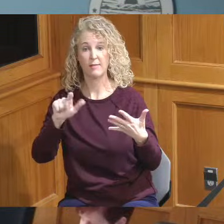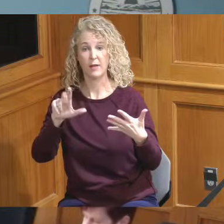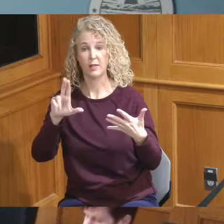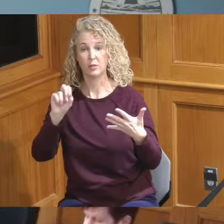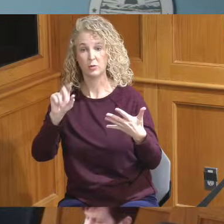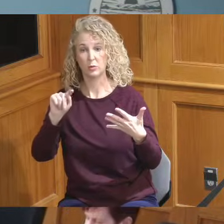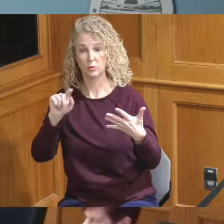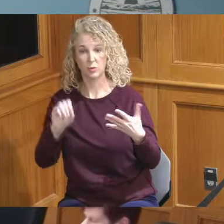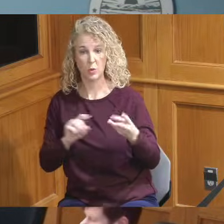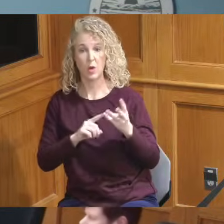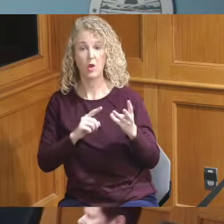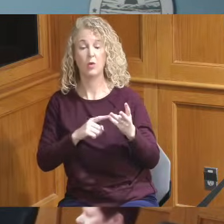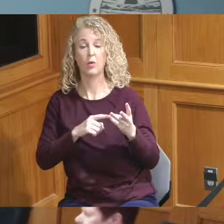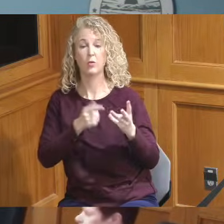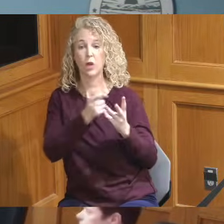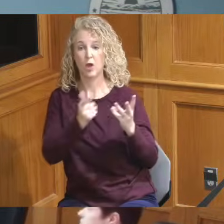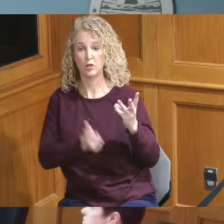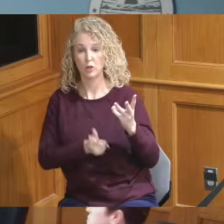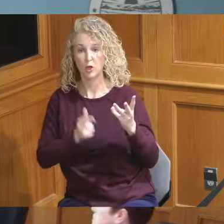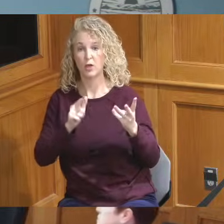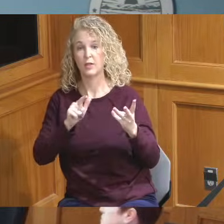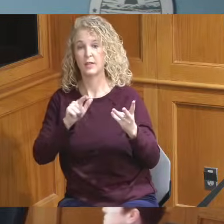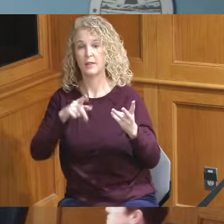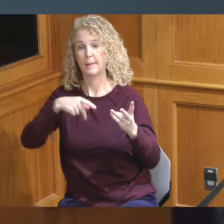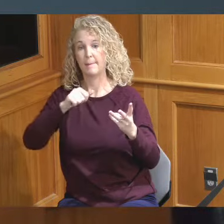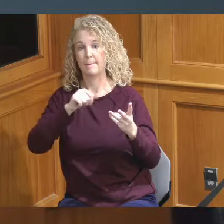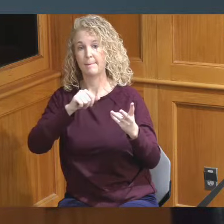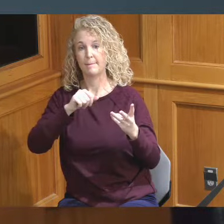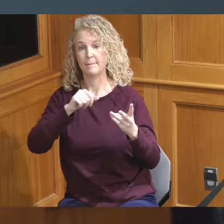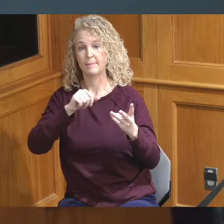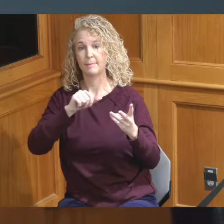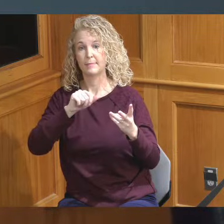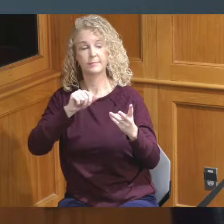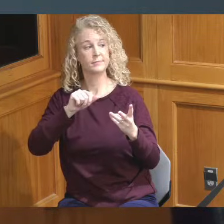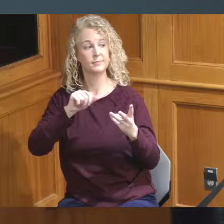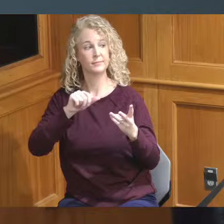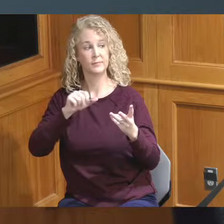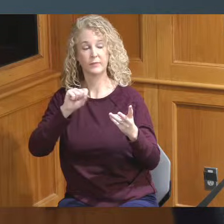Stephanie Summerow Dumas, President of the Board. Um, I'd like to make a motion to approve